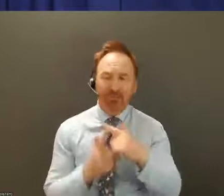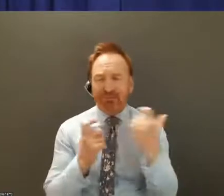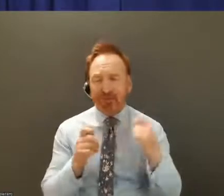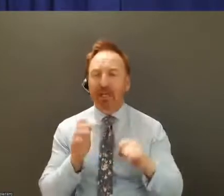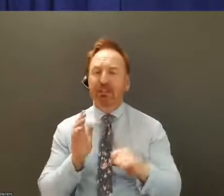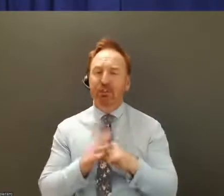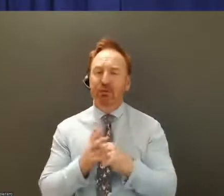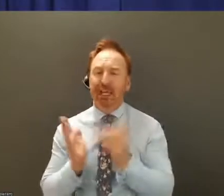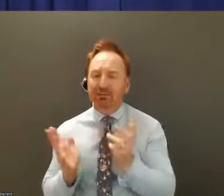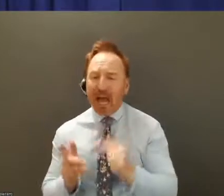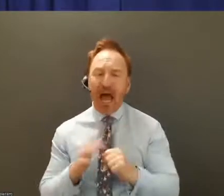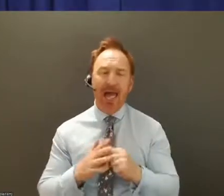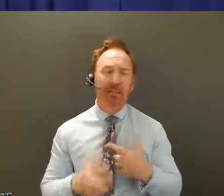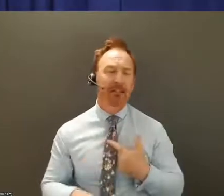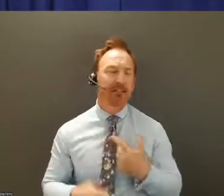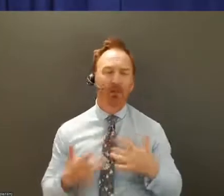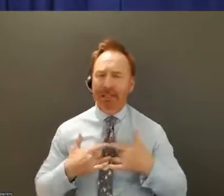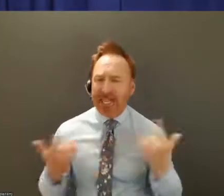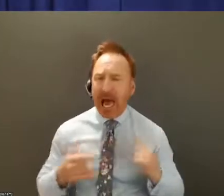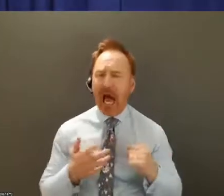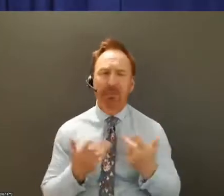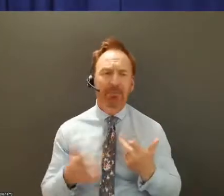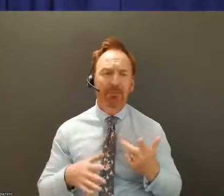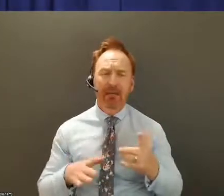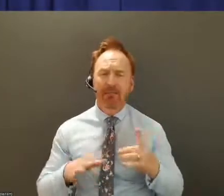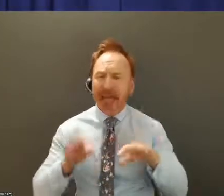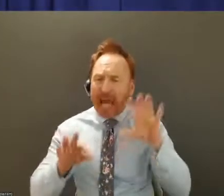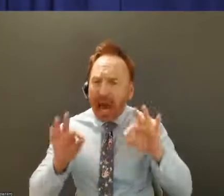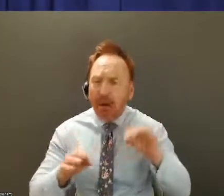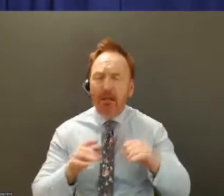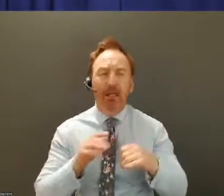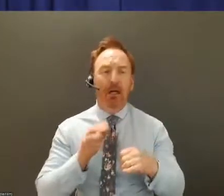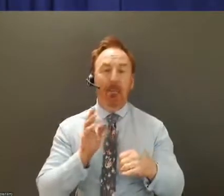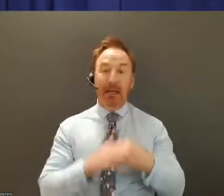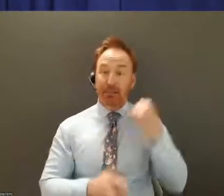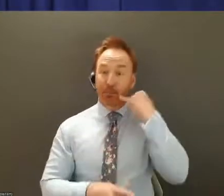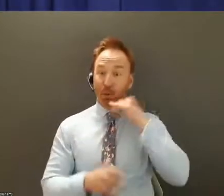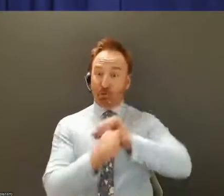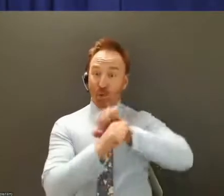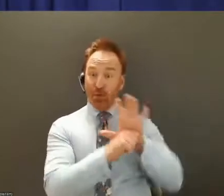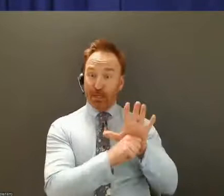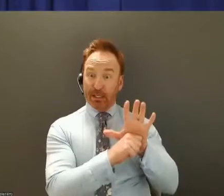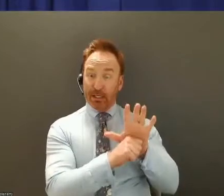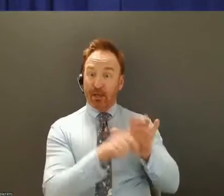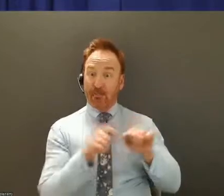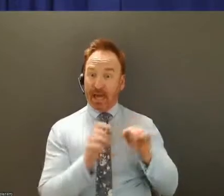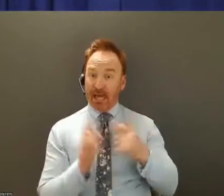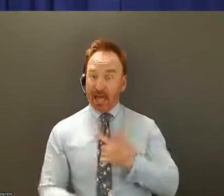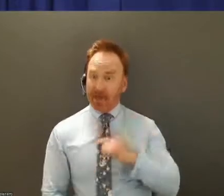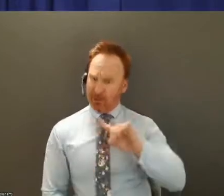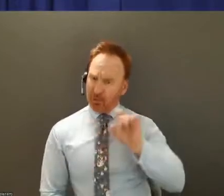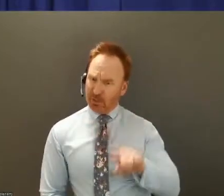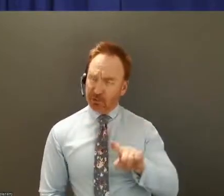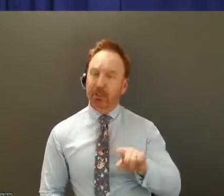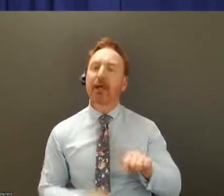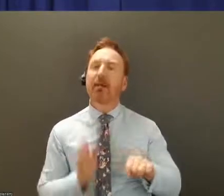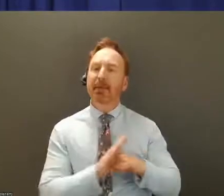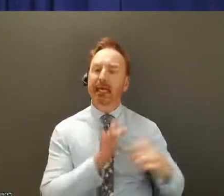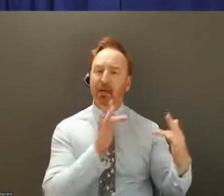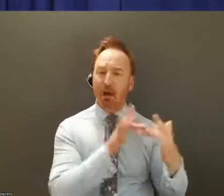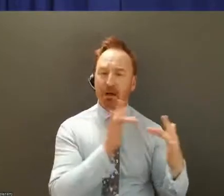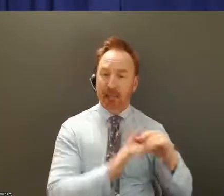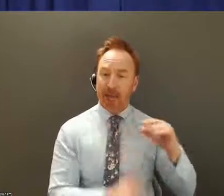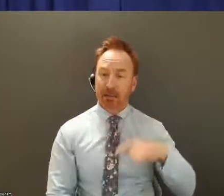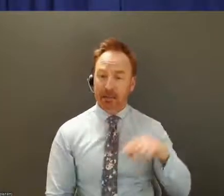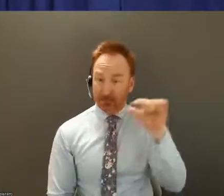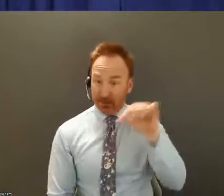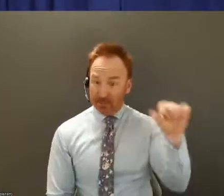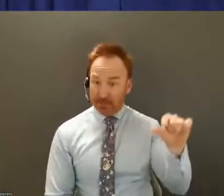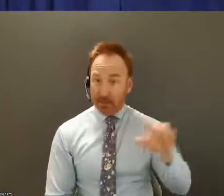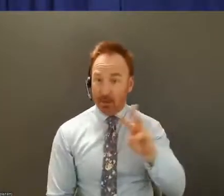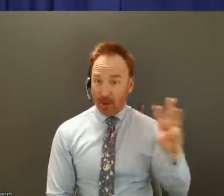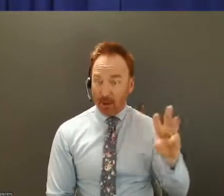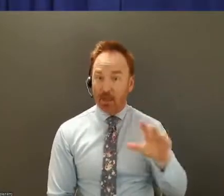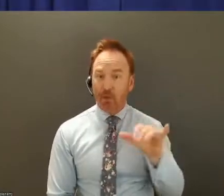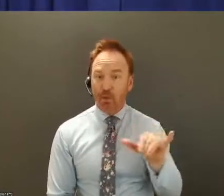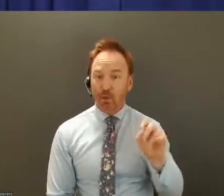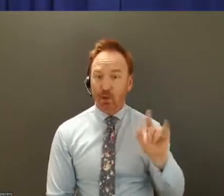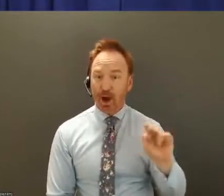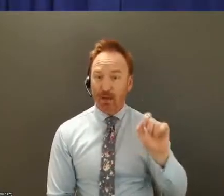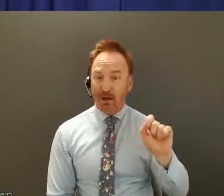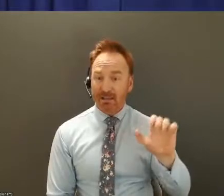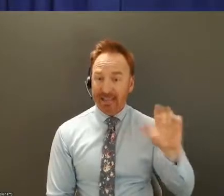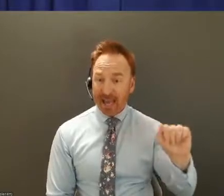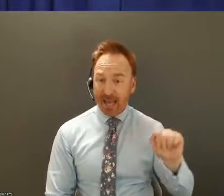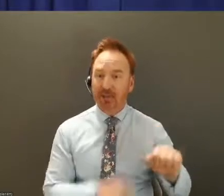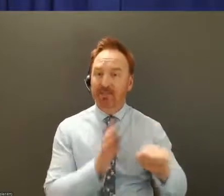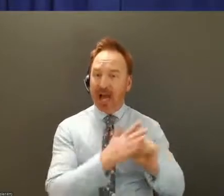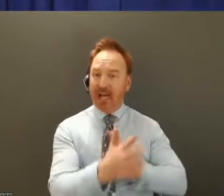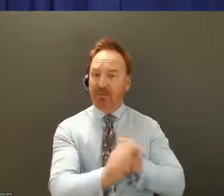tracing.